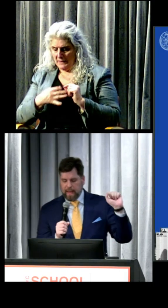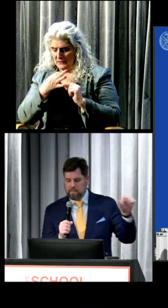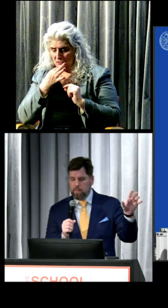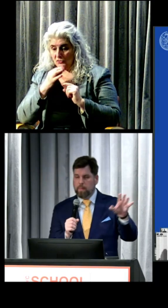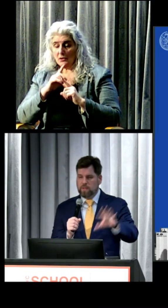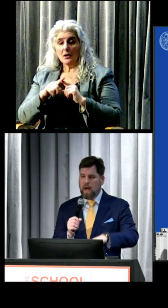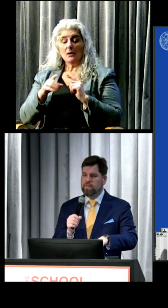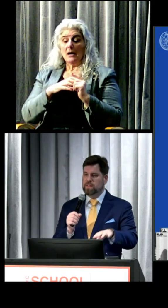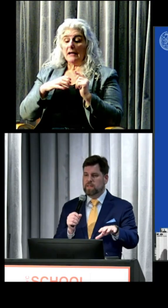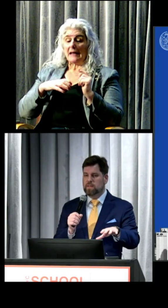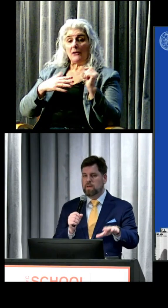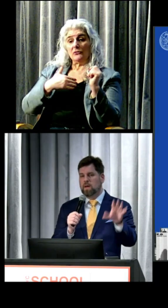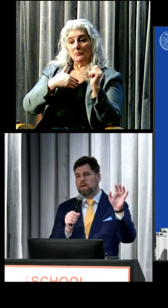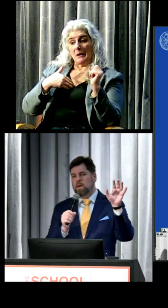in each of these little neighborhood tables.